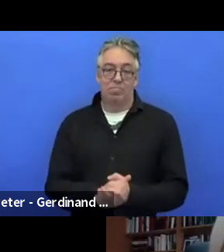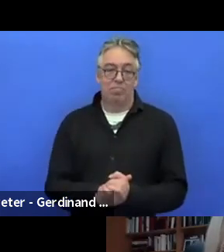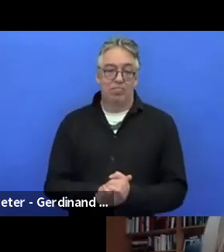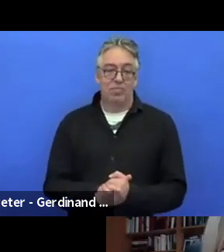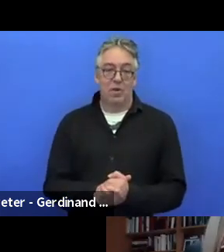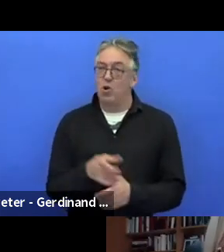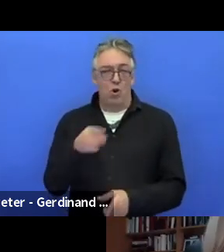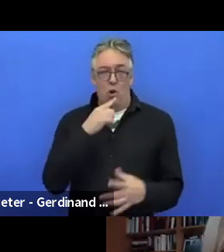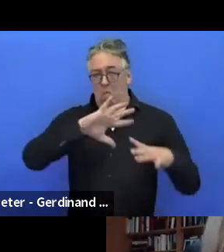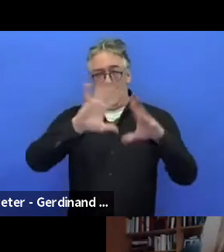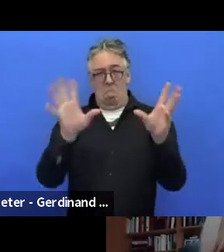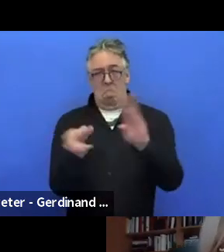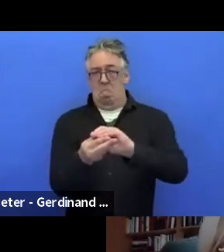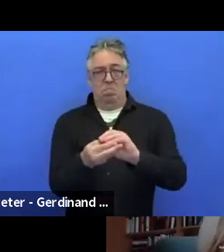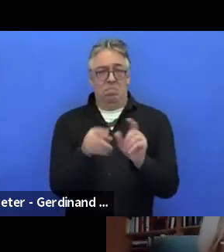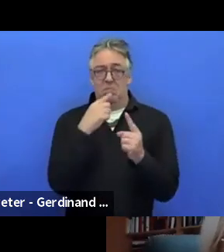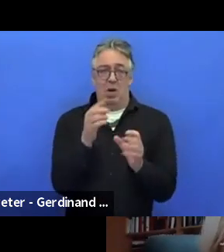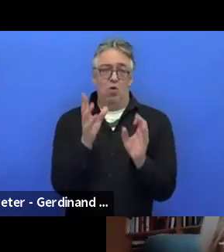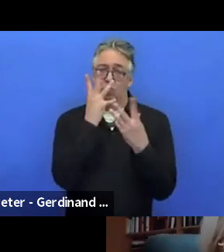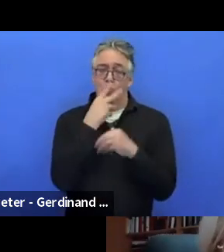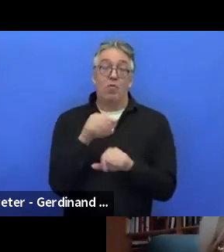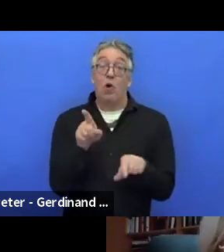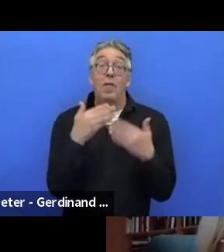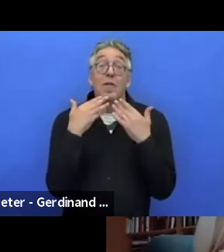Thank you for having this meeting and in the future.